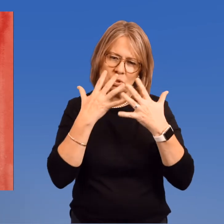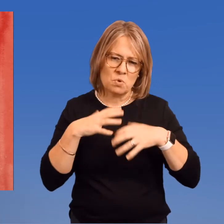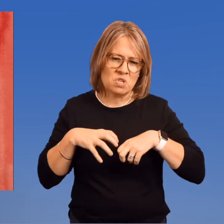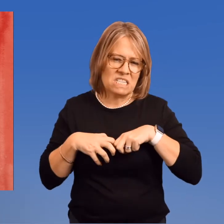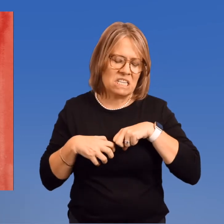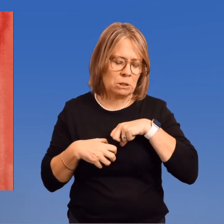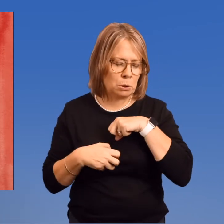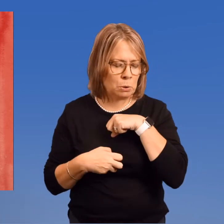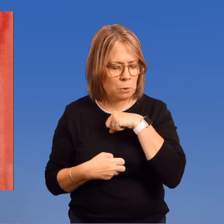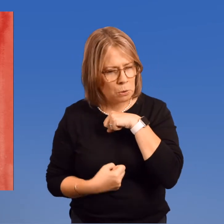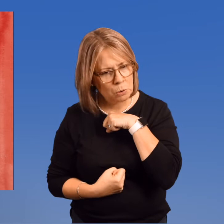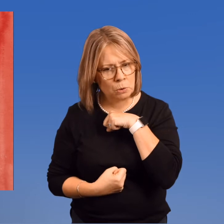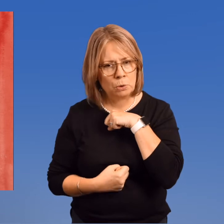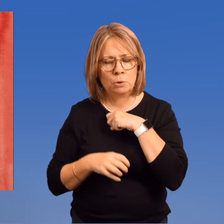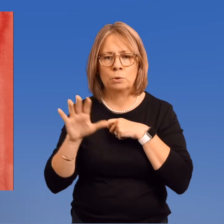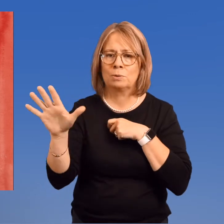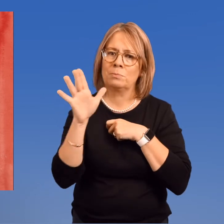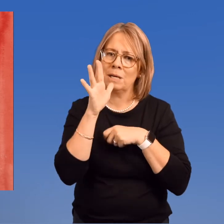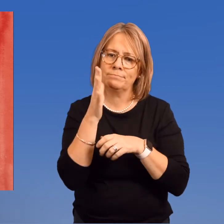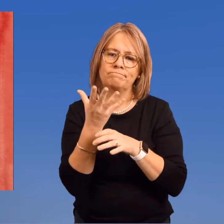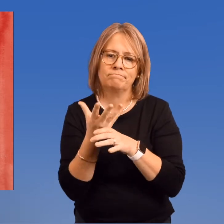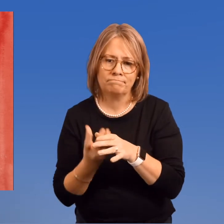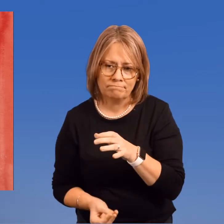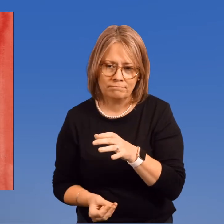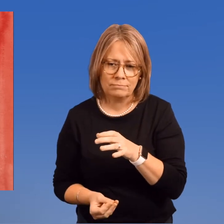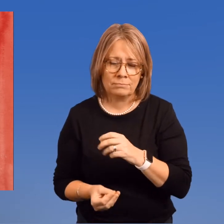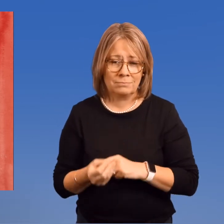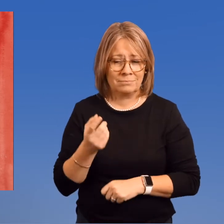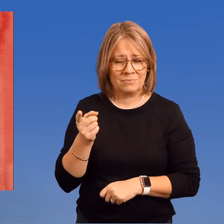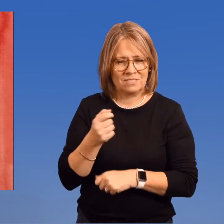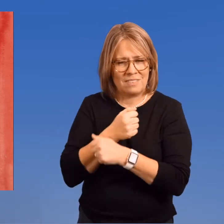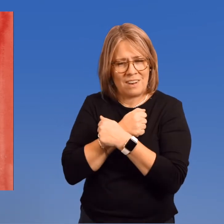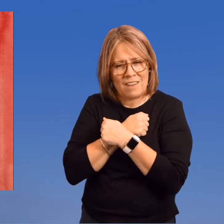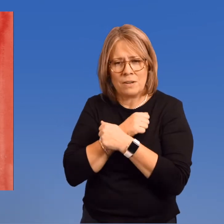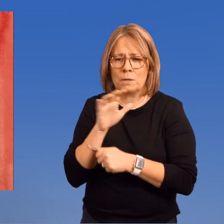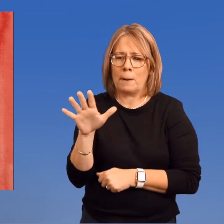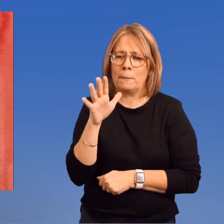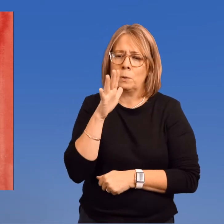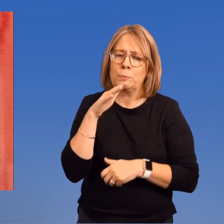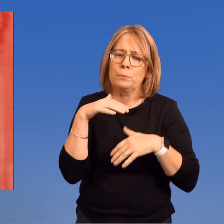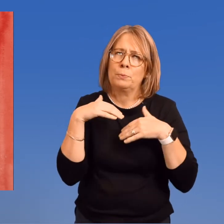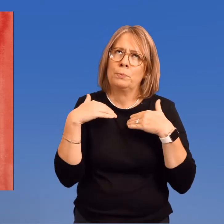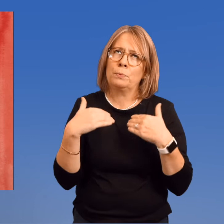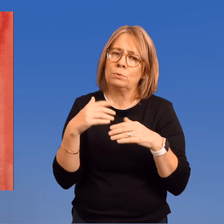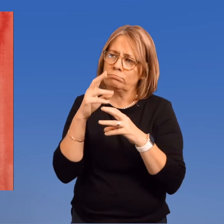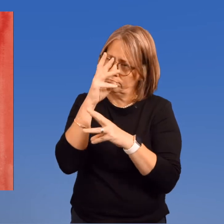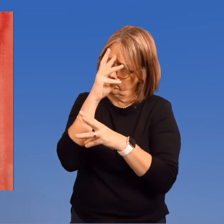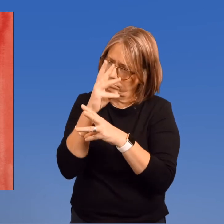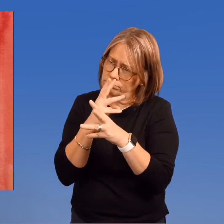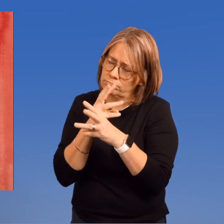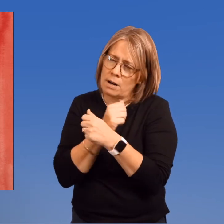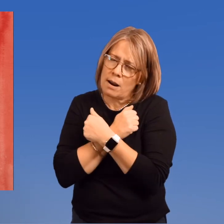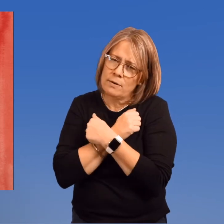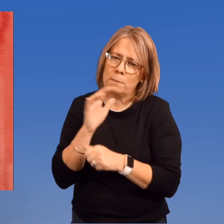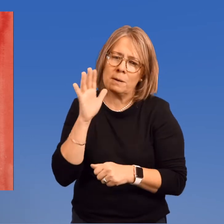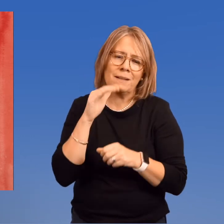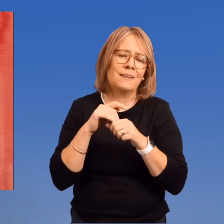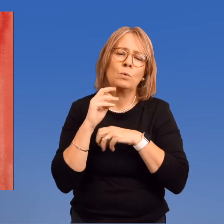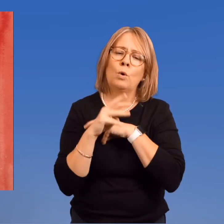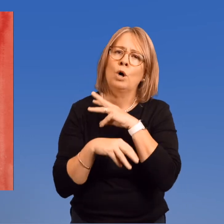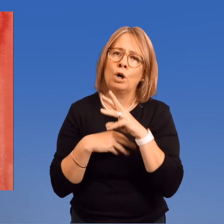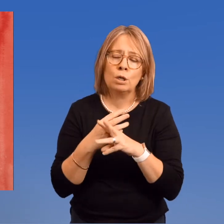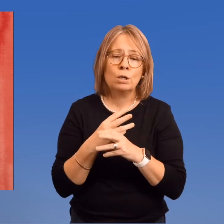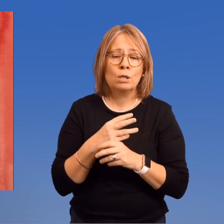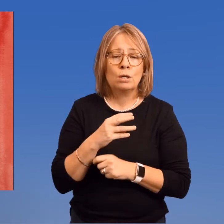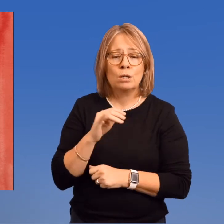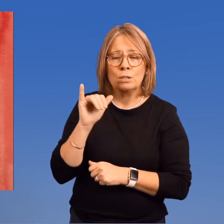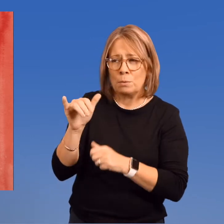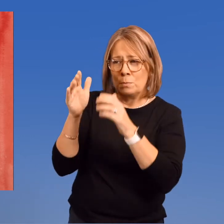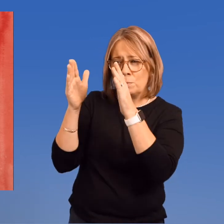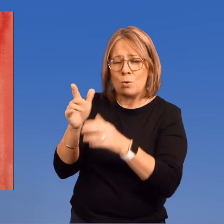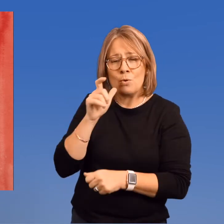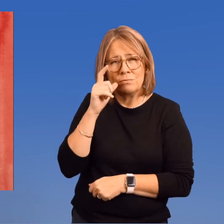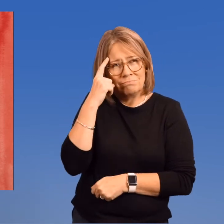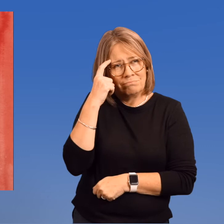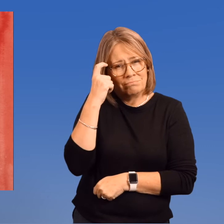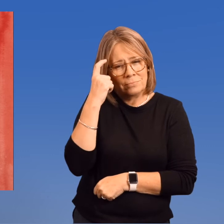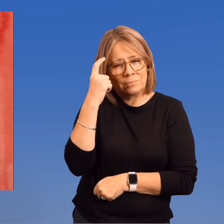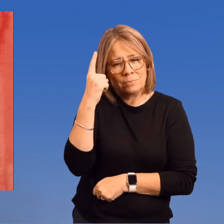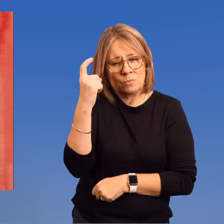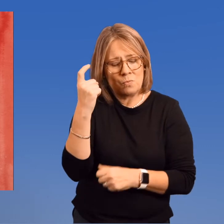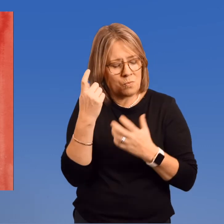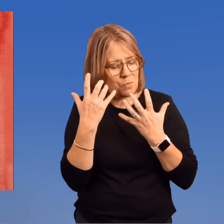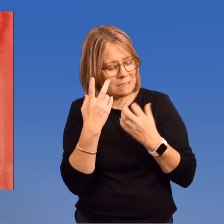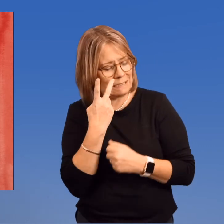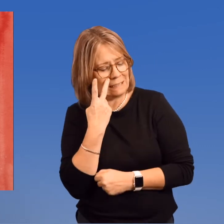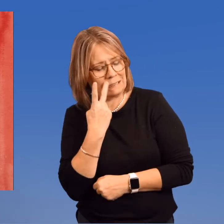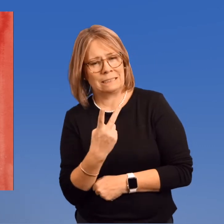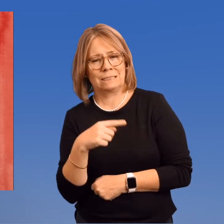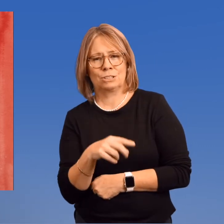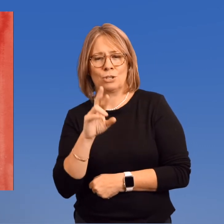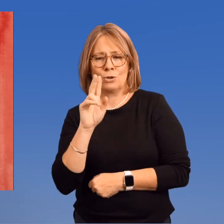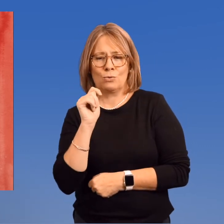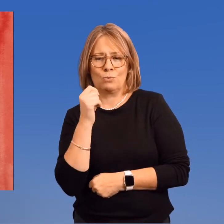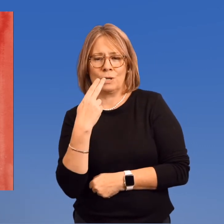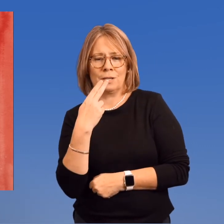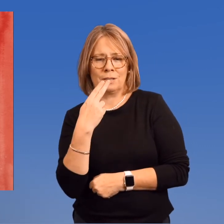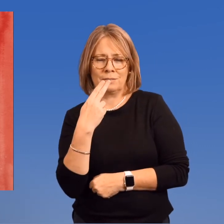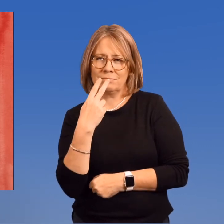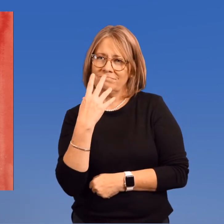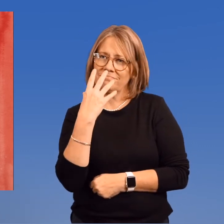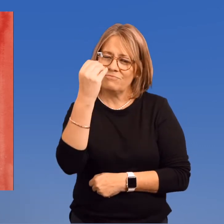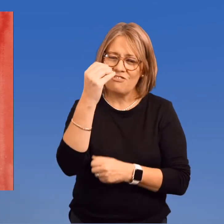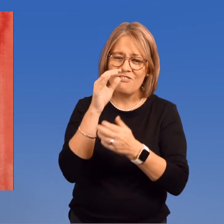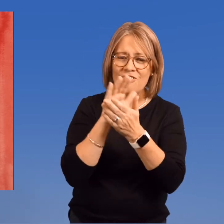of the person she loved most in the world, the person whose dream was to see Ruth go